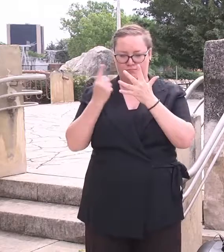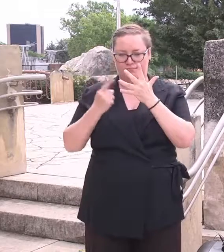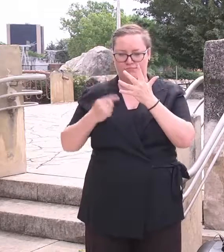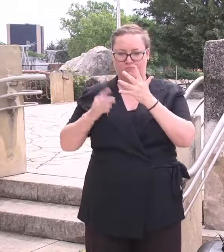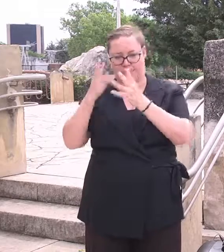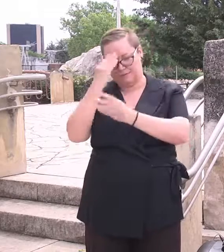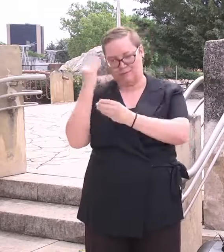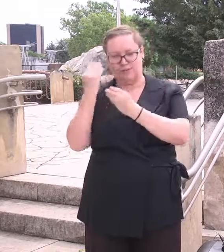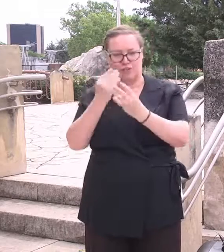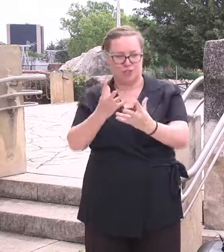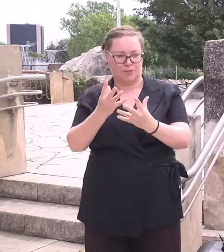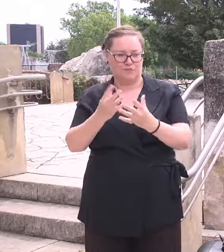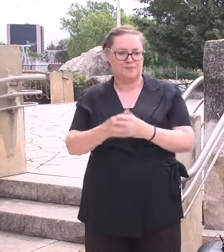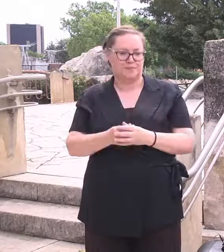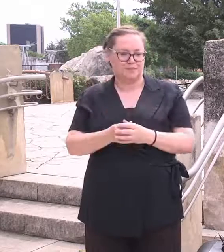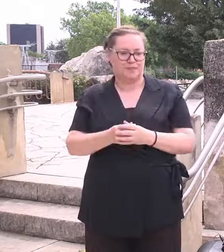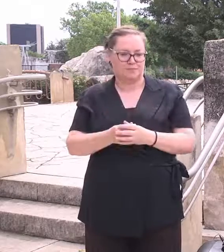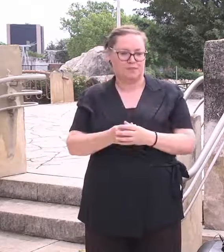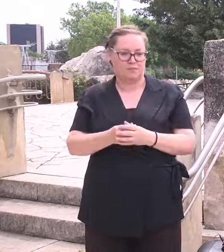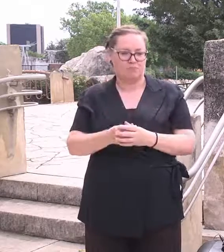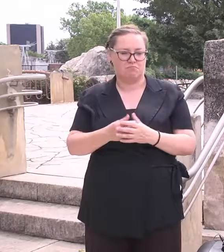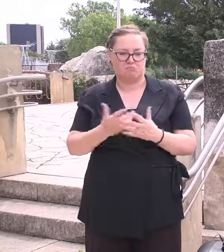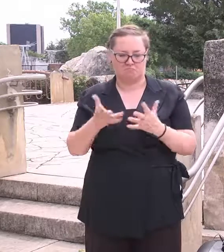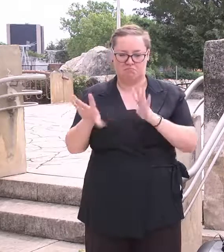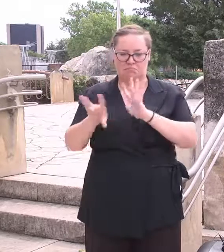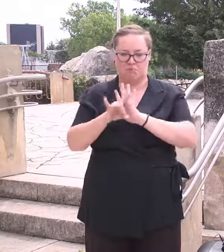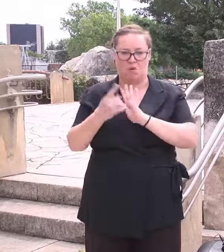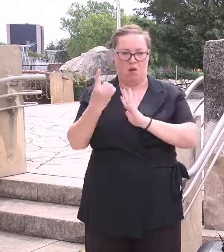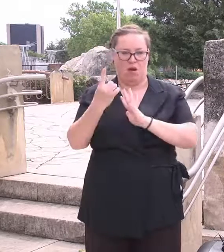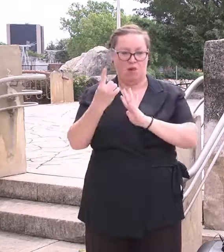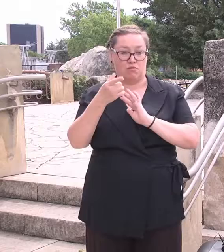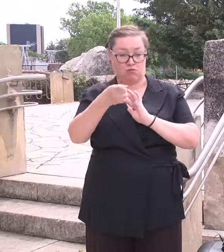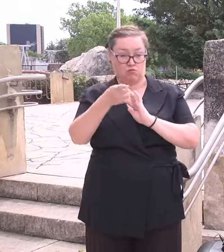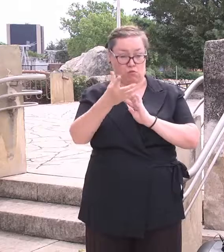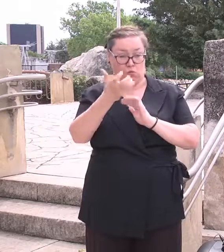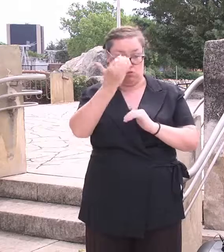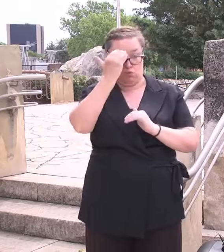and I know that one of those pieces of information that you would like to know about is regarding the